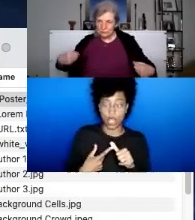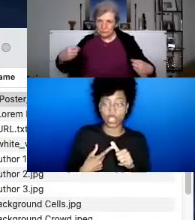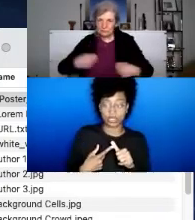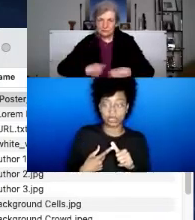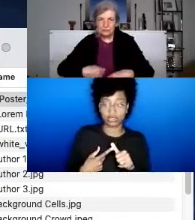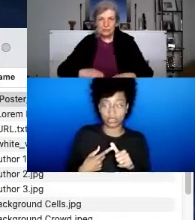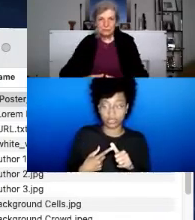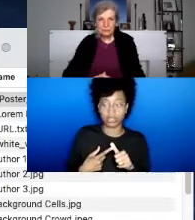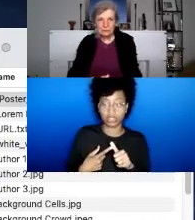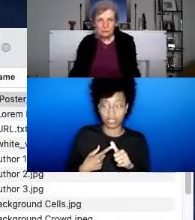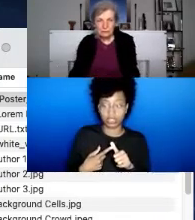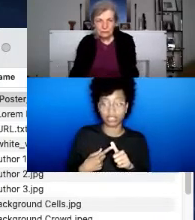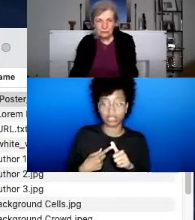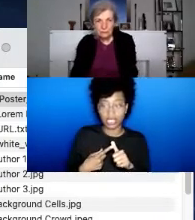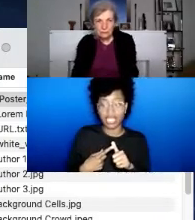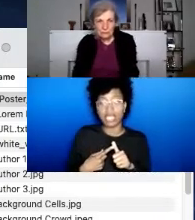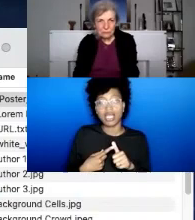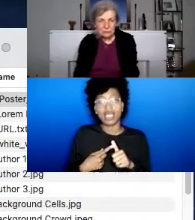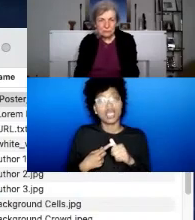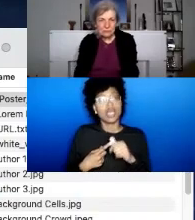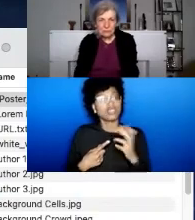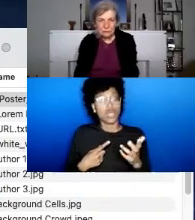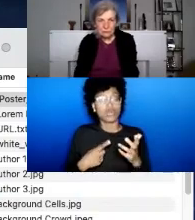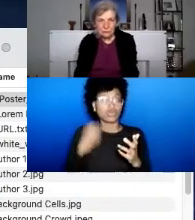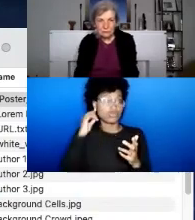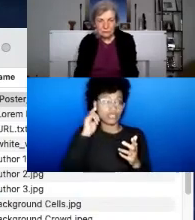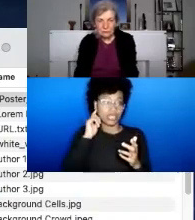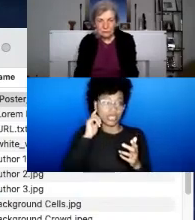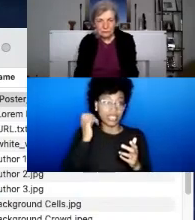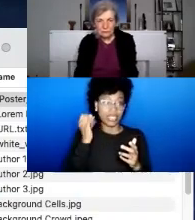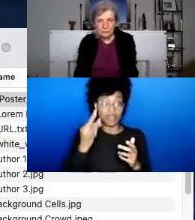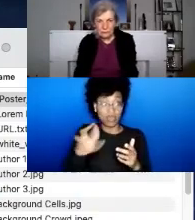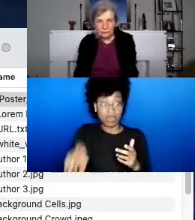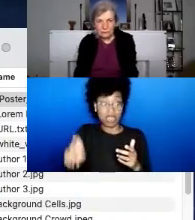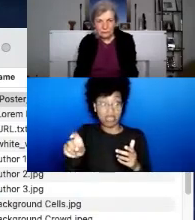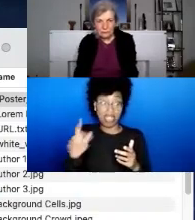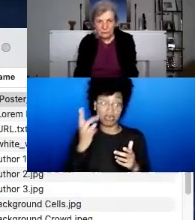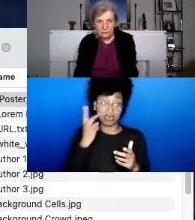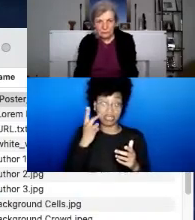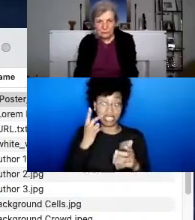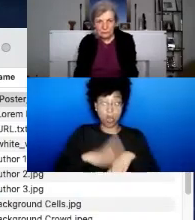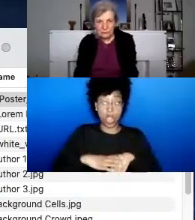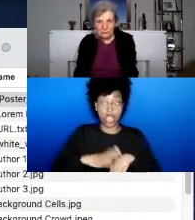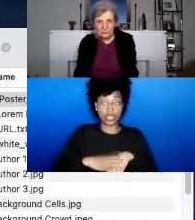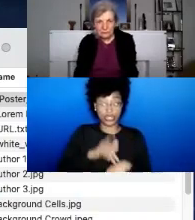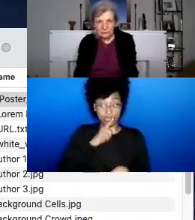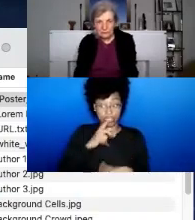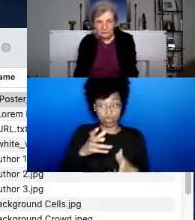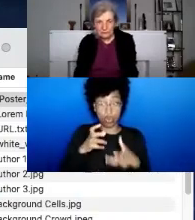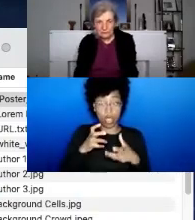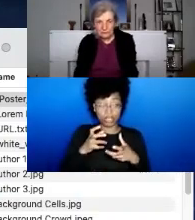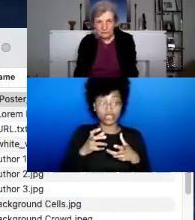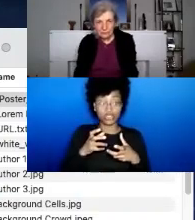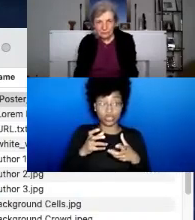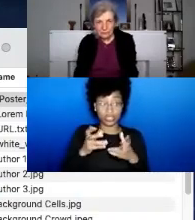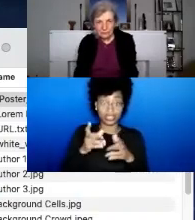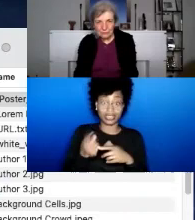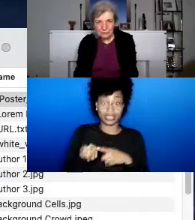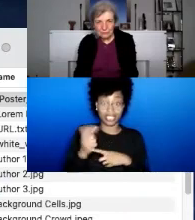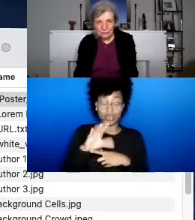and when you click on that you will see a warning. 07:42:56 Are you sure you want to delete your presentation? If you do not want to click